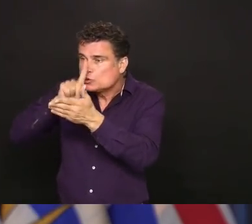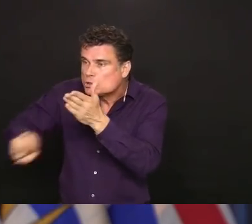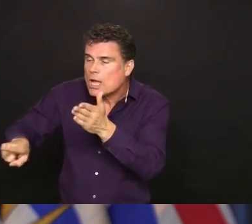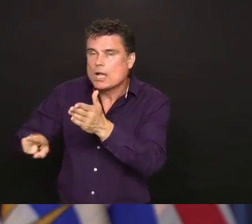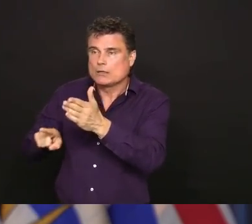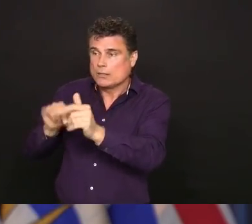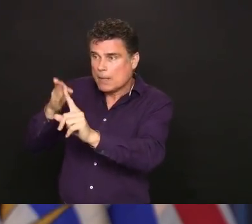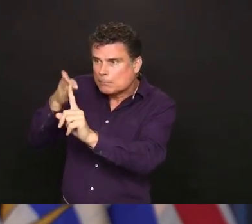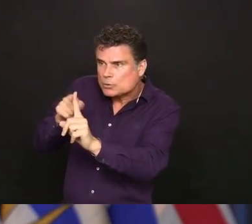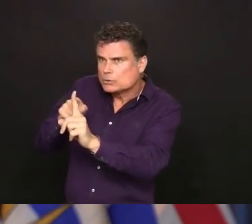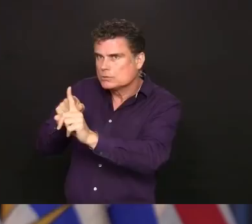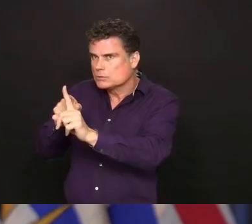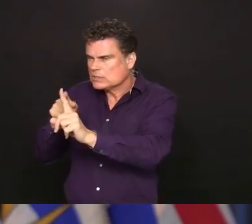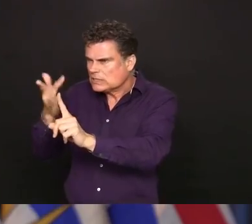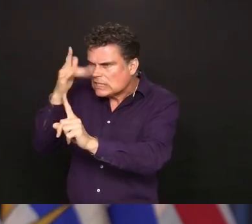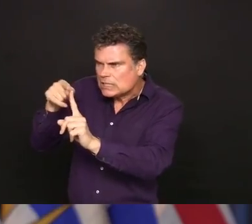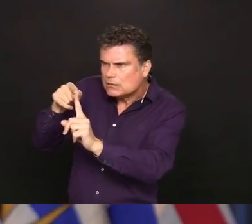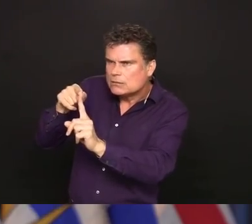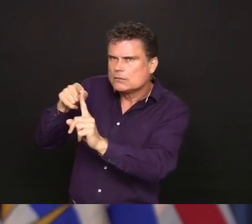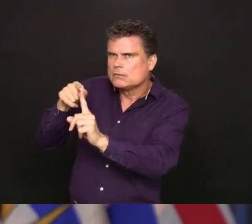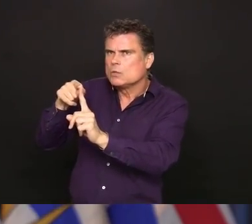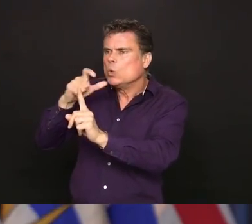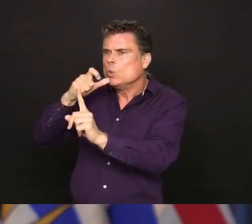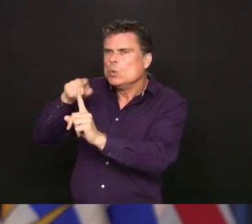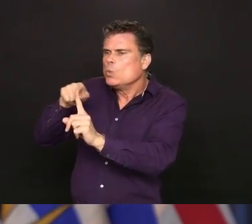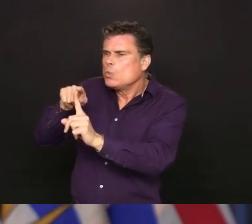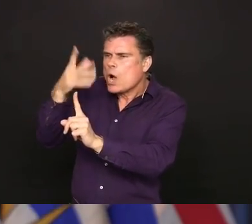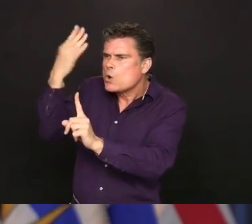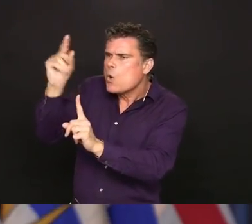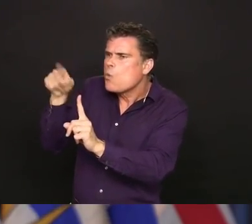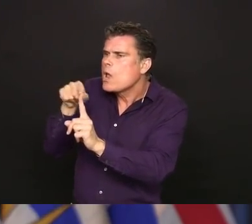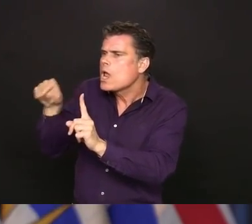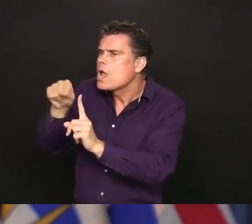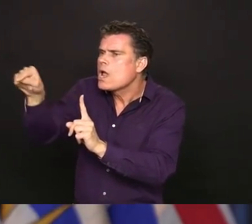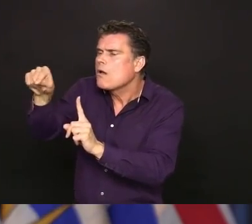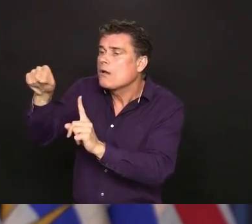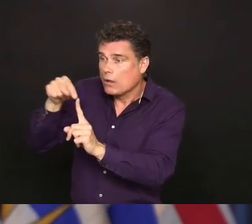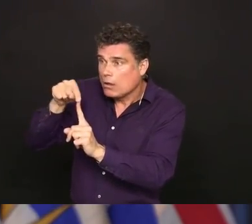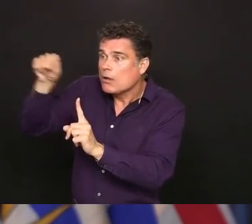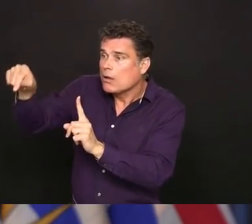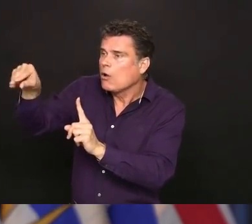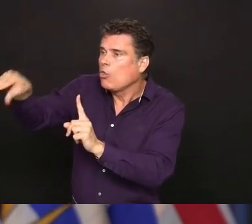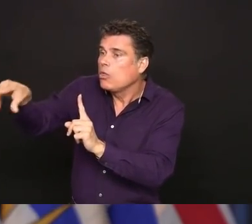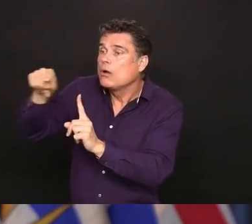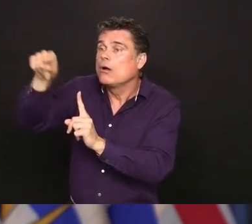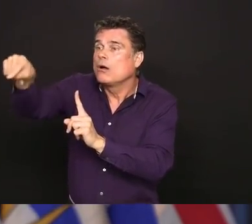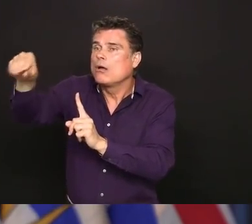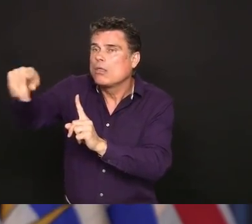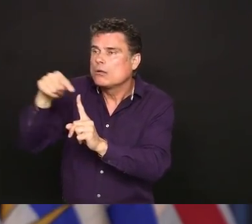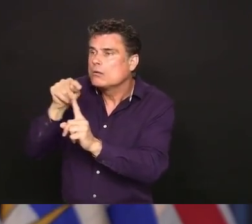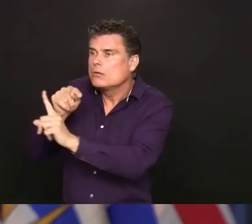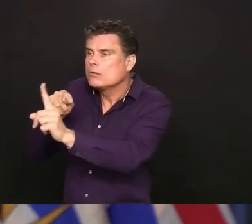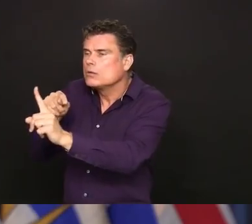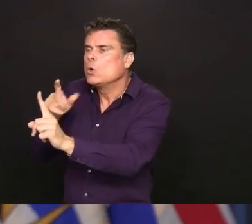they've been doing, but also people that may have been in close contact. It speaks to the a asymptomatic spread as